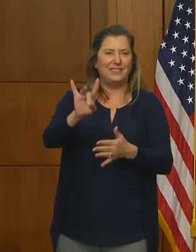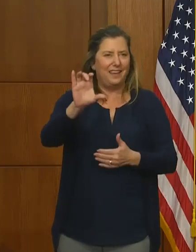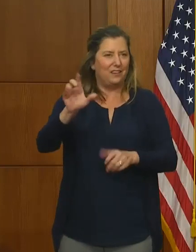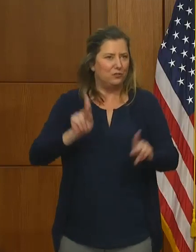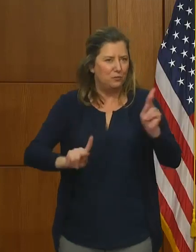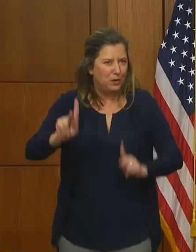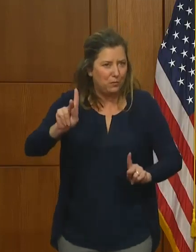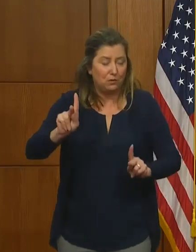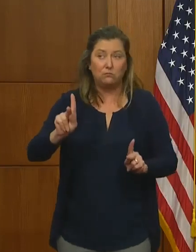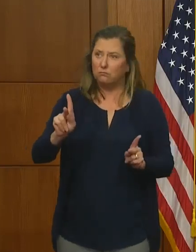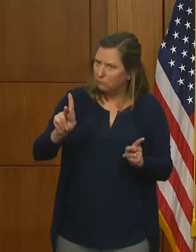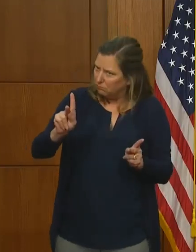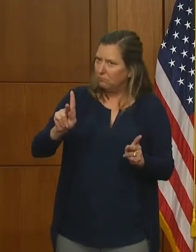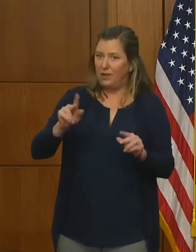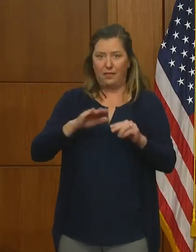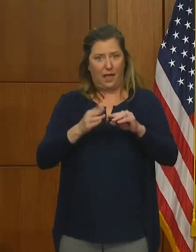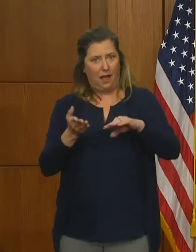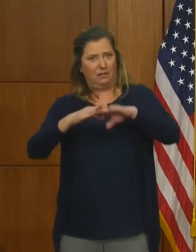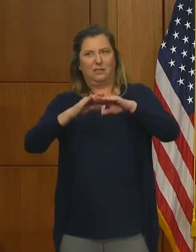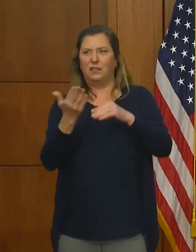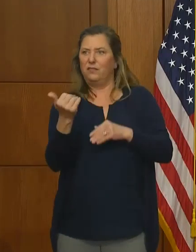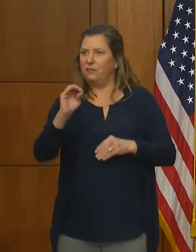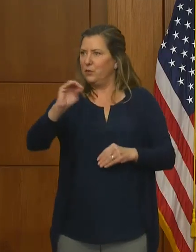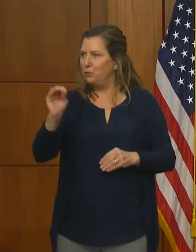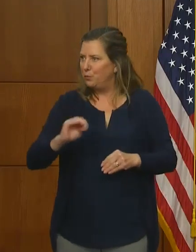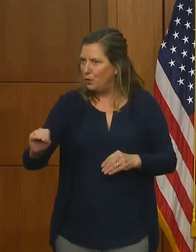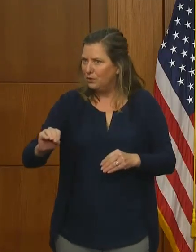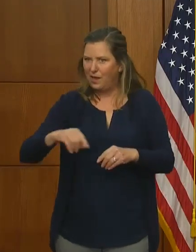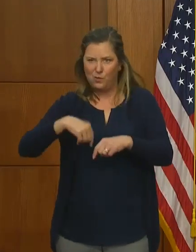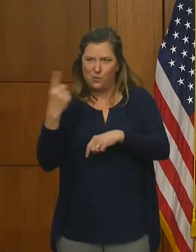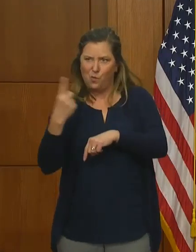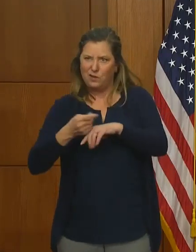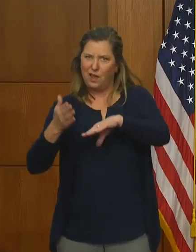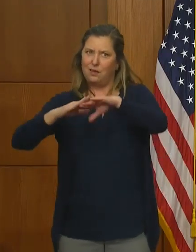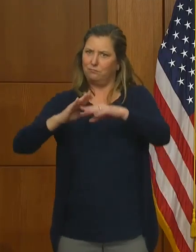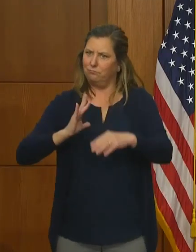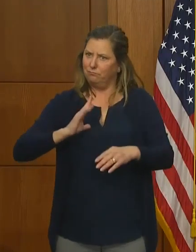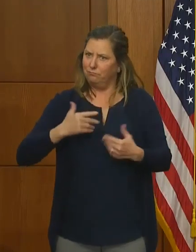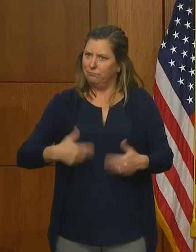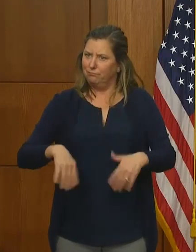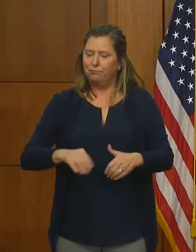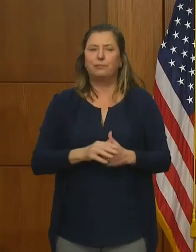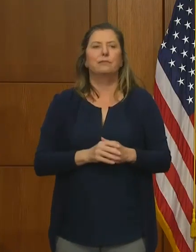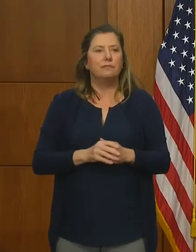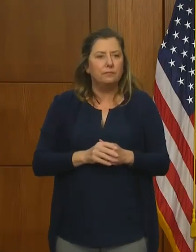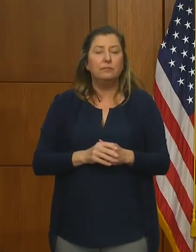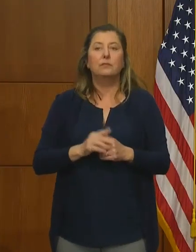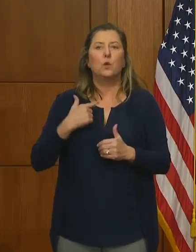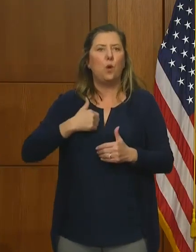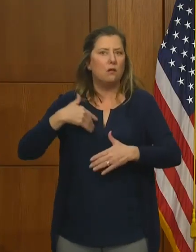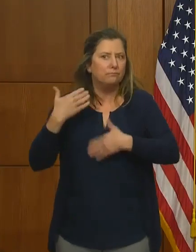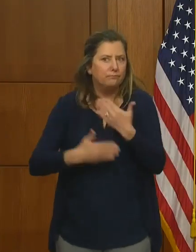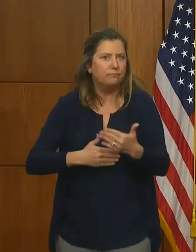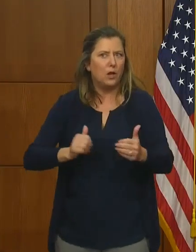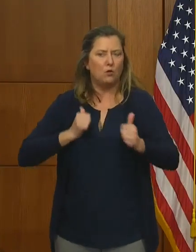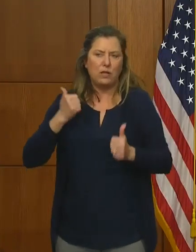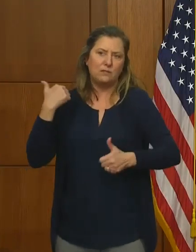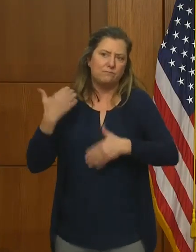MORE THAN FIFTY EIGHT HUNDRED PEOPLE. THAT'S AROUND A 15%